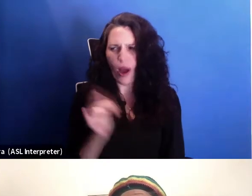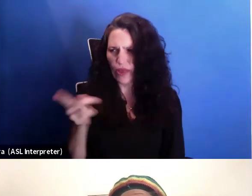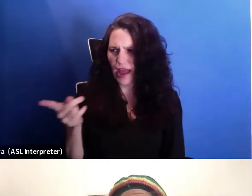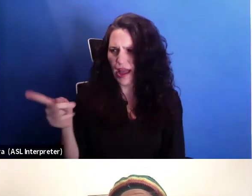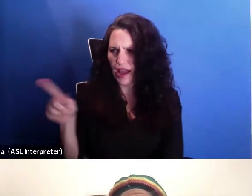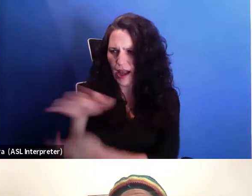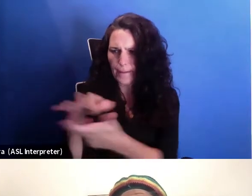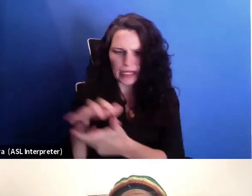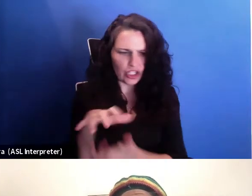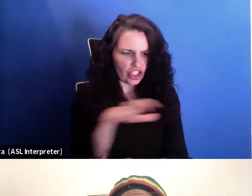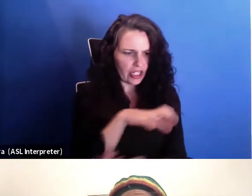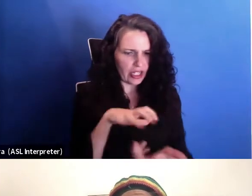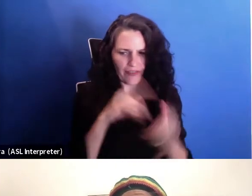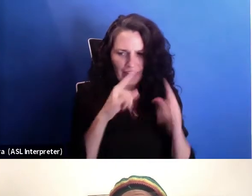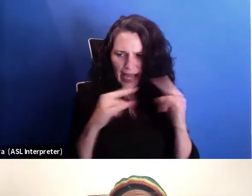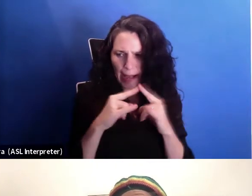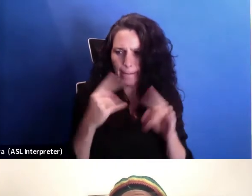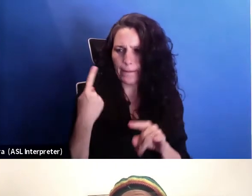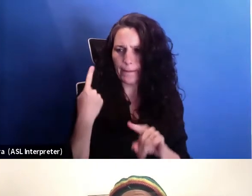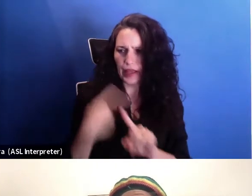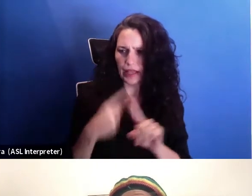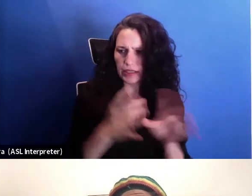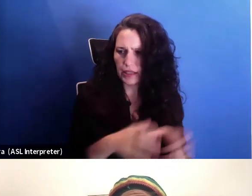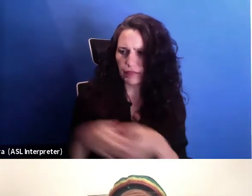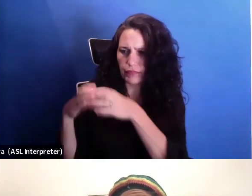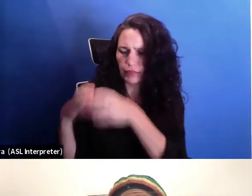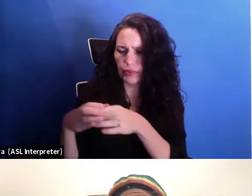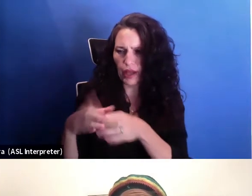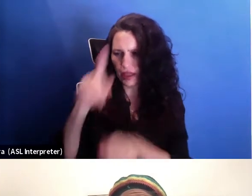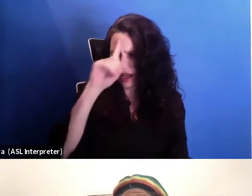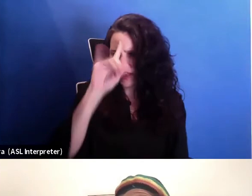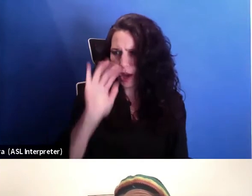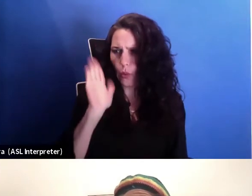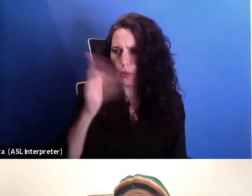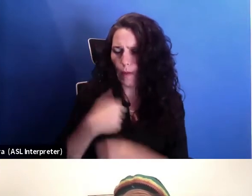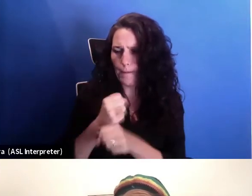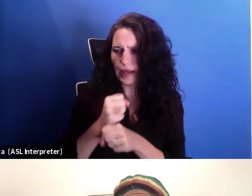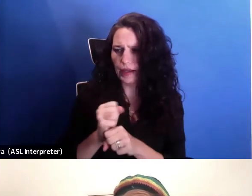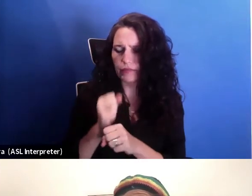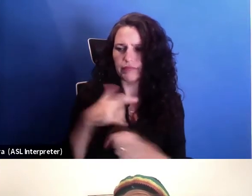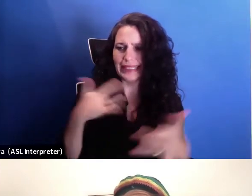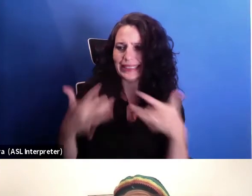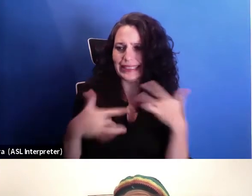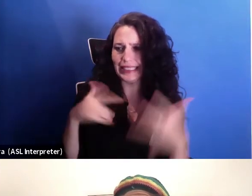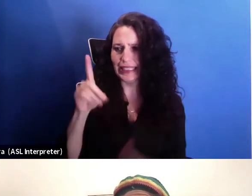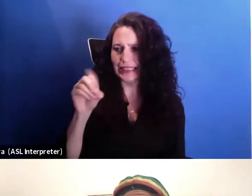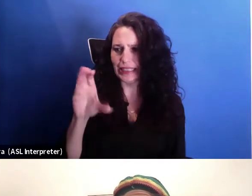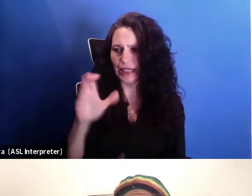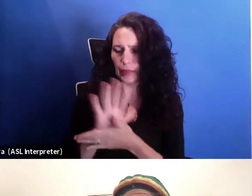I thought what was really exciting was that, Jim, with this, it's his life story.